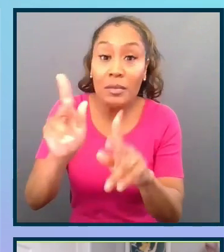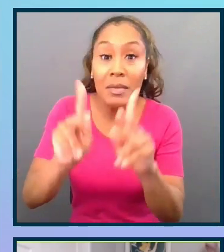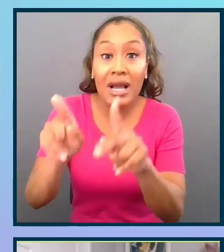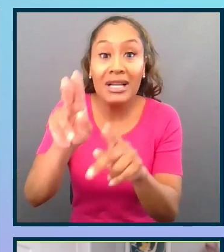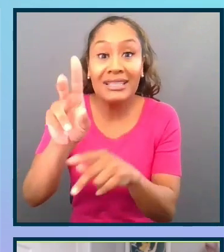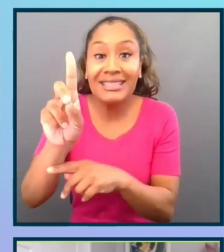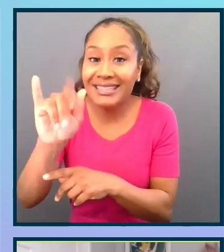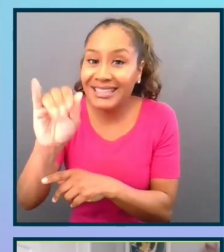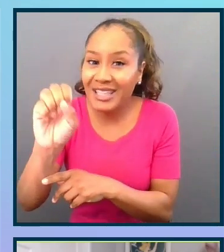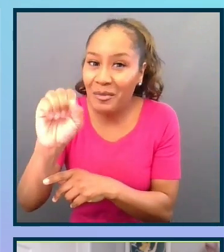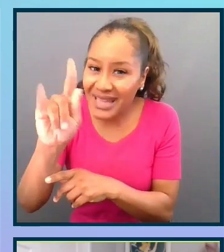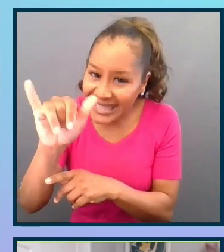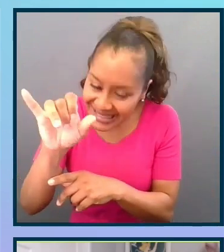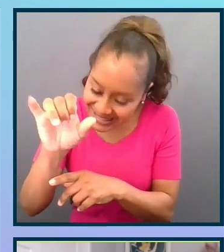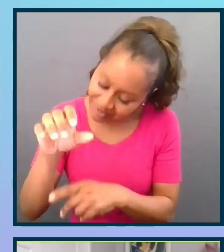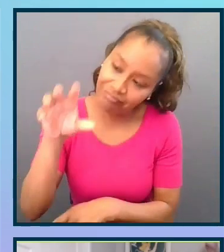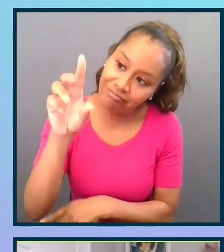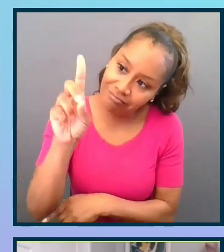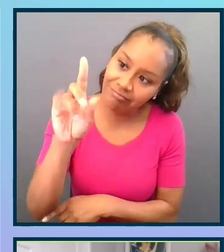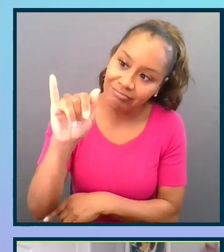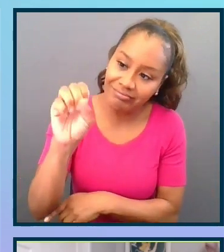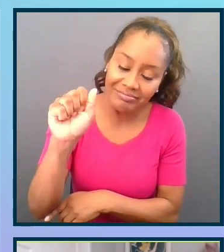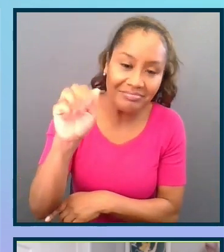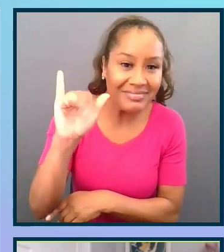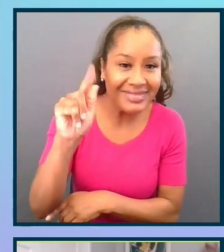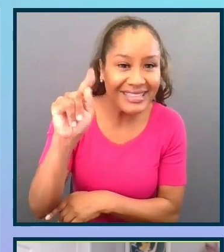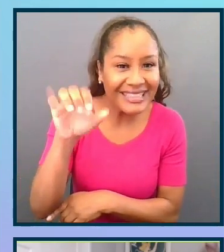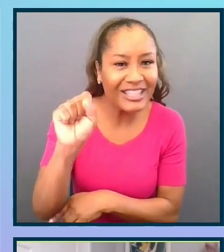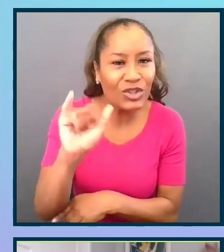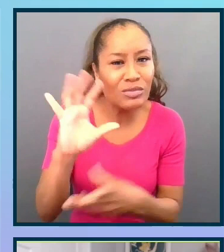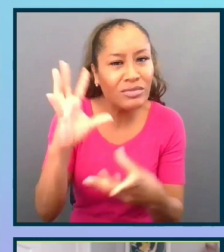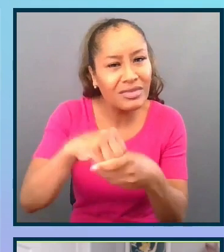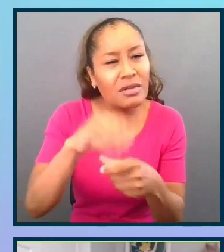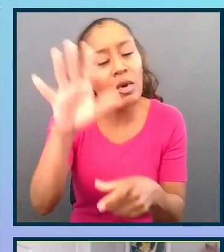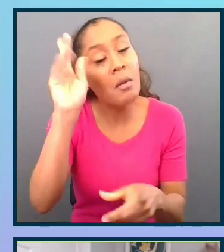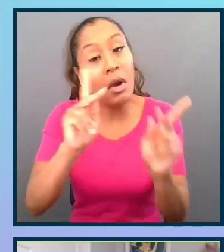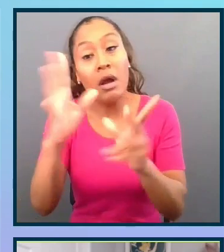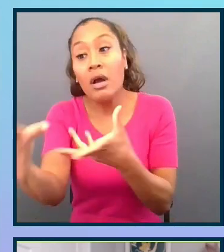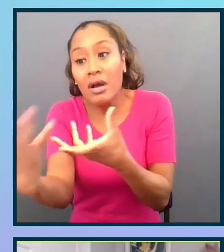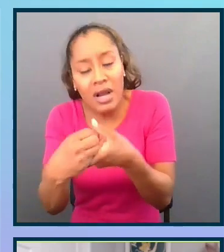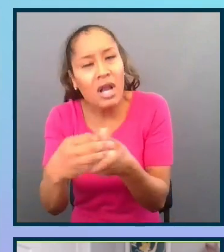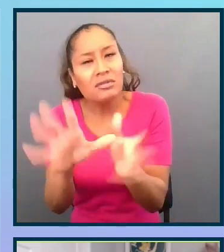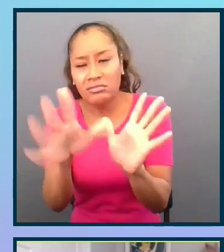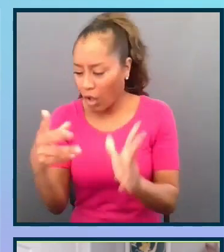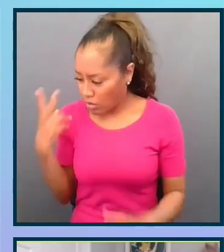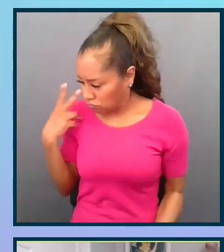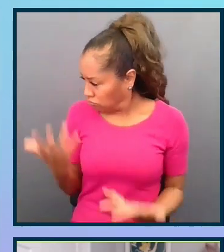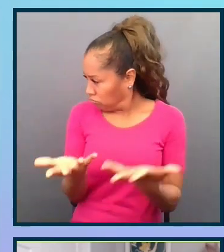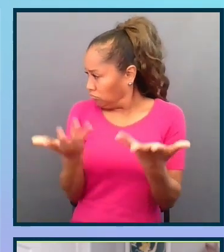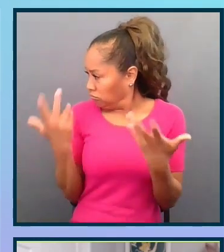And that can have a huge impact. Because bringing people into the fold and showing them that the barriers